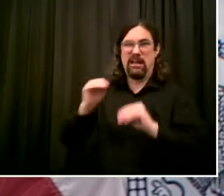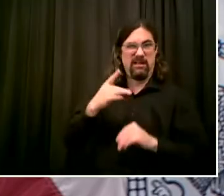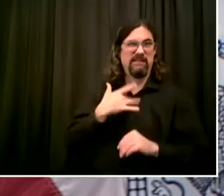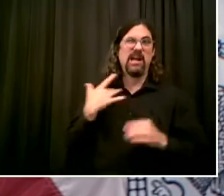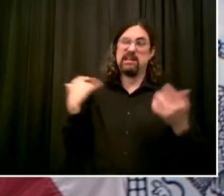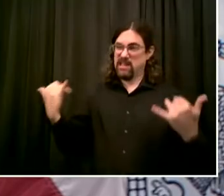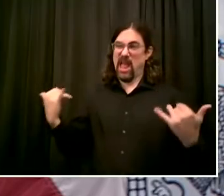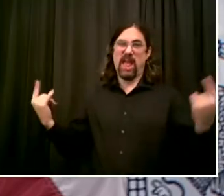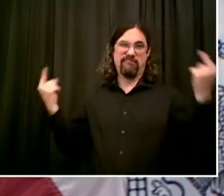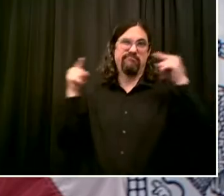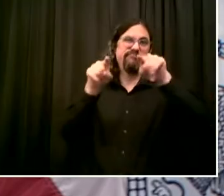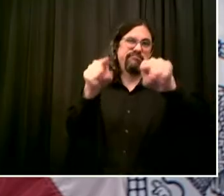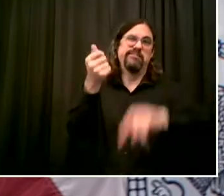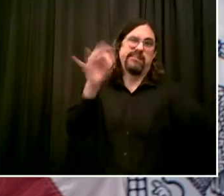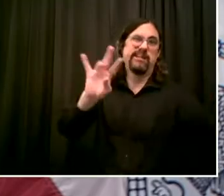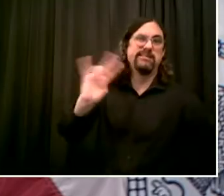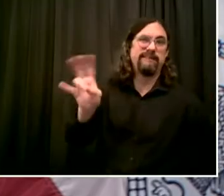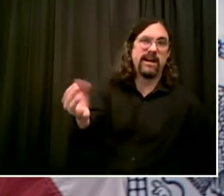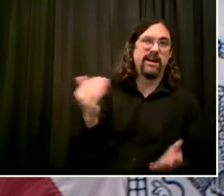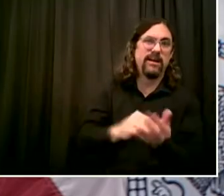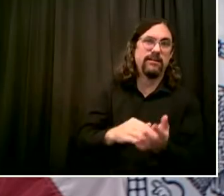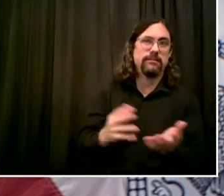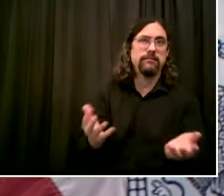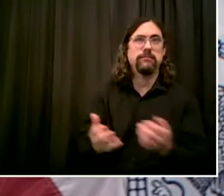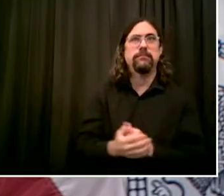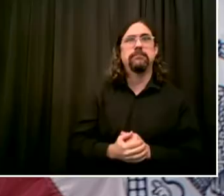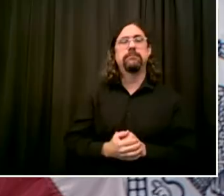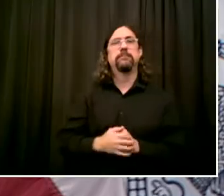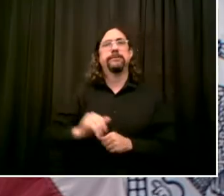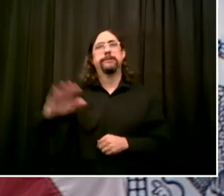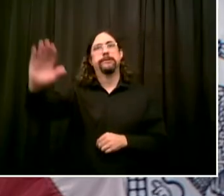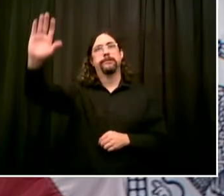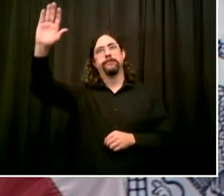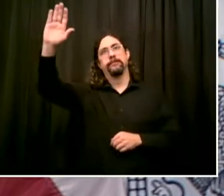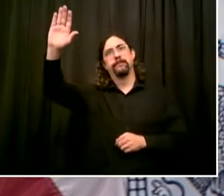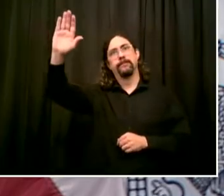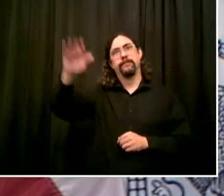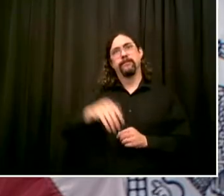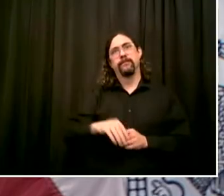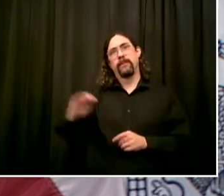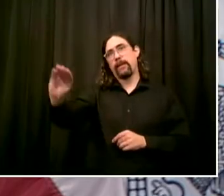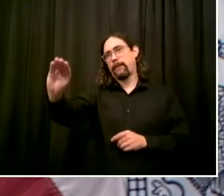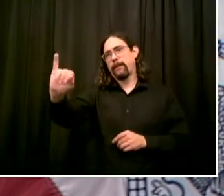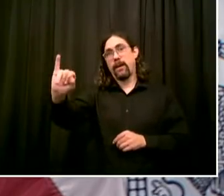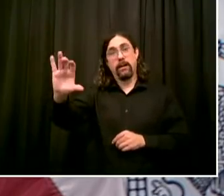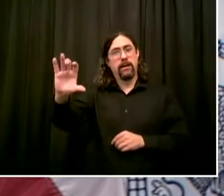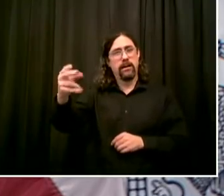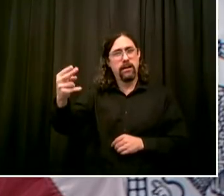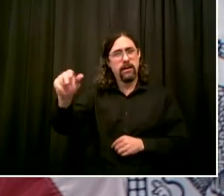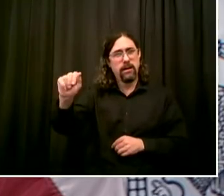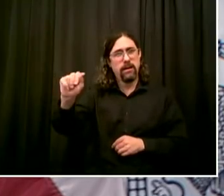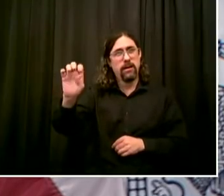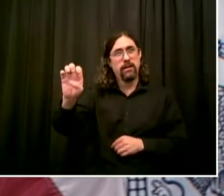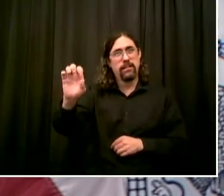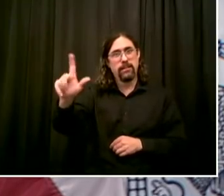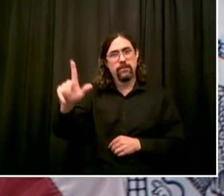THOSE AMONG US WHO ARE DOING VERY WELL . MICHAEL FROM THE DAILY NEWS . Reporter: